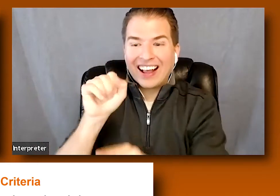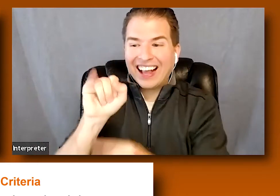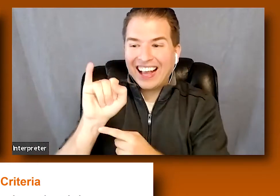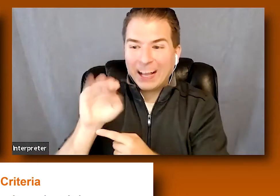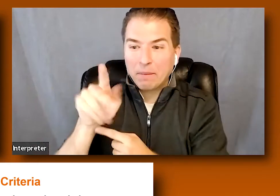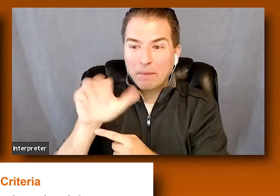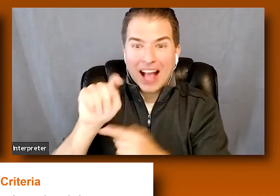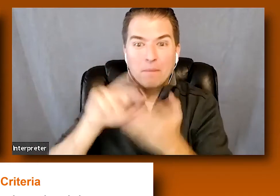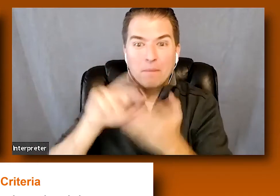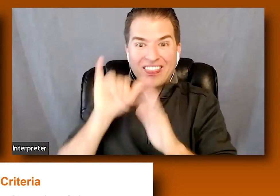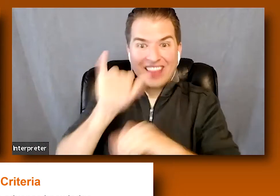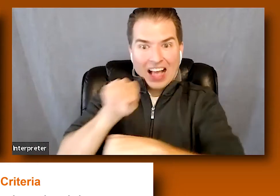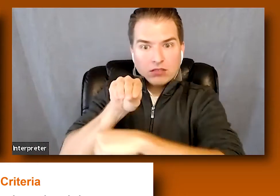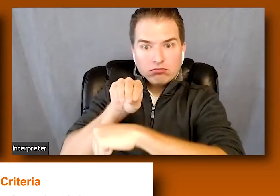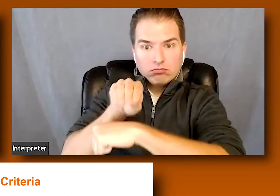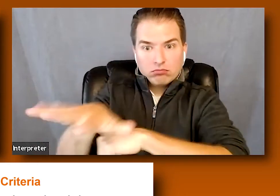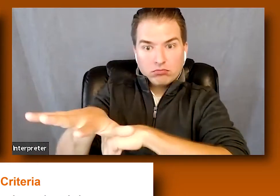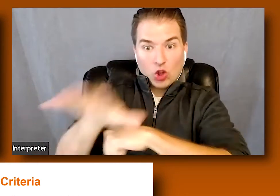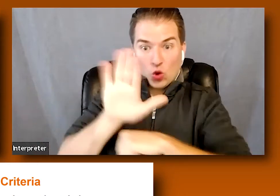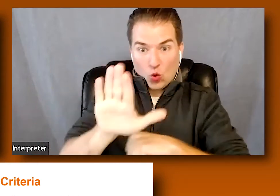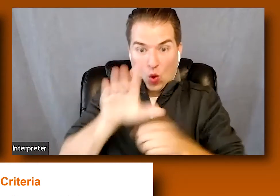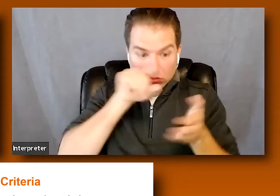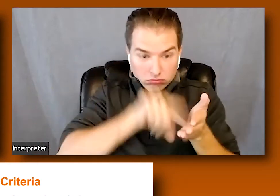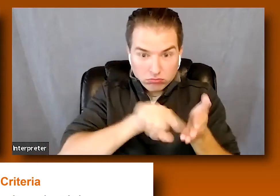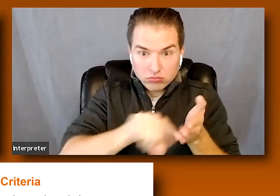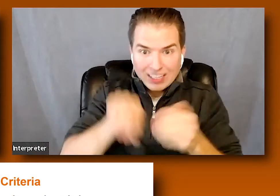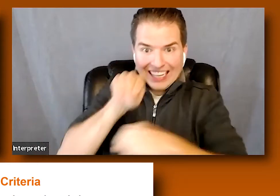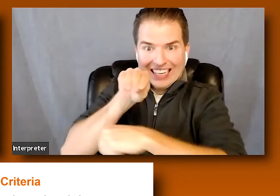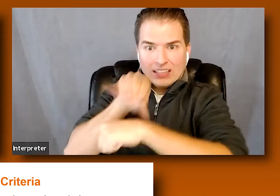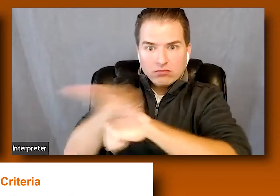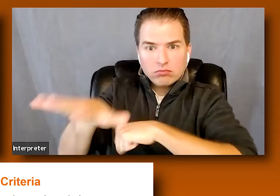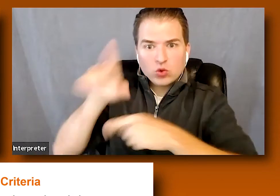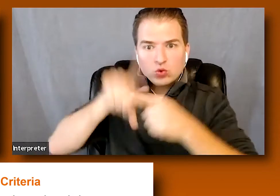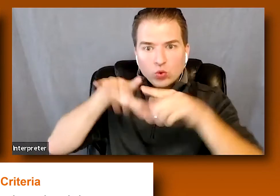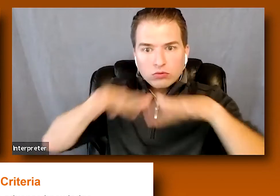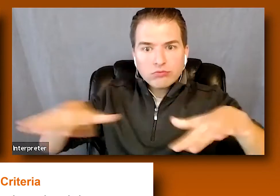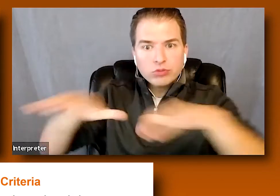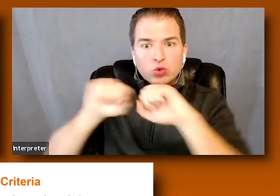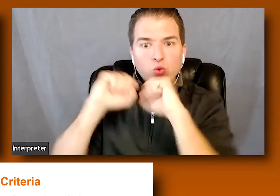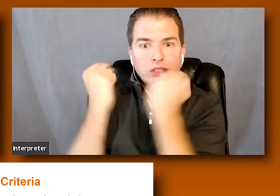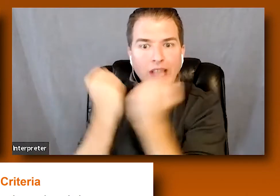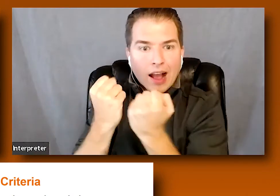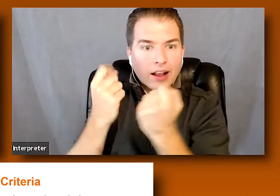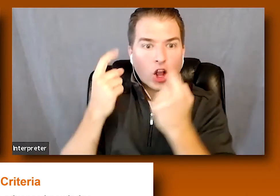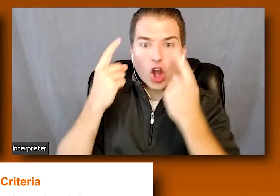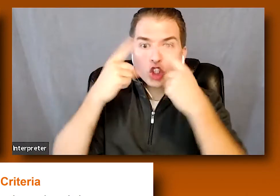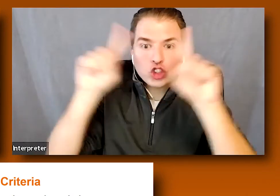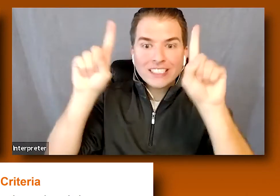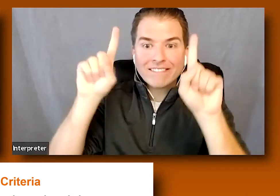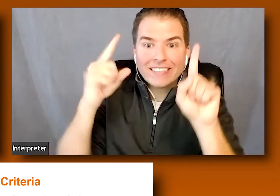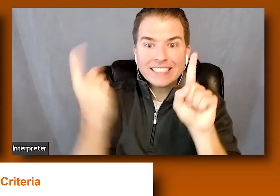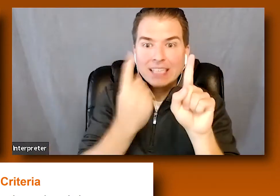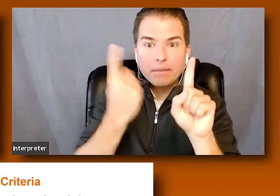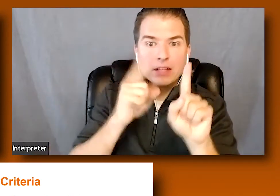This is the potential to benefit society and contribute to the achievement of specific, desired societal outcomes.